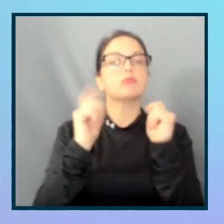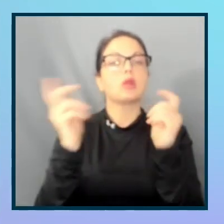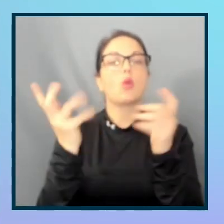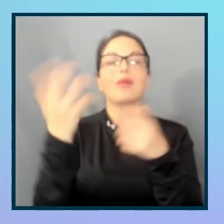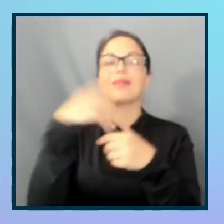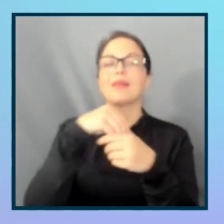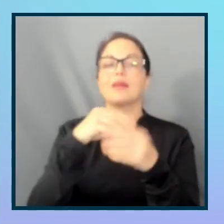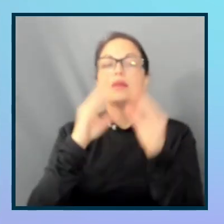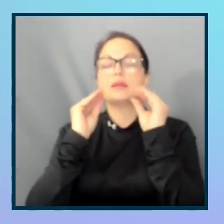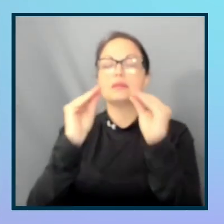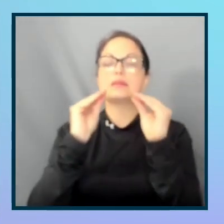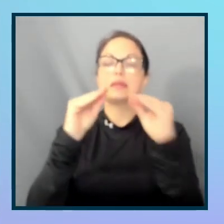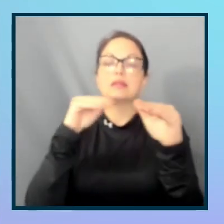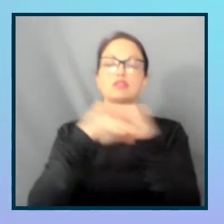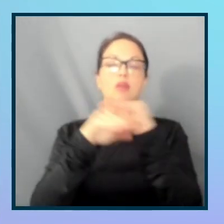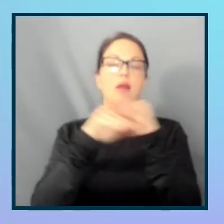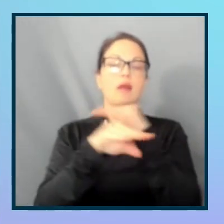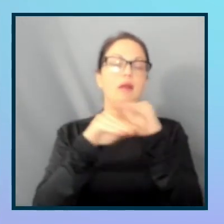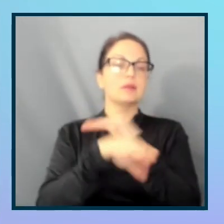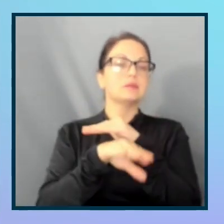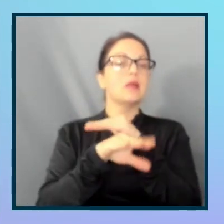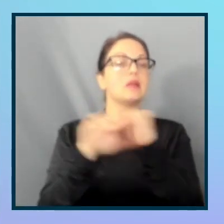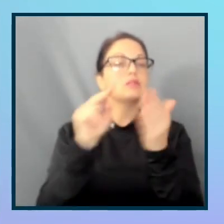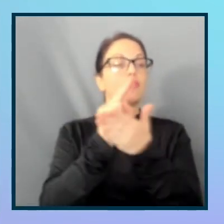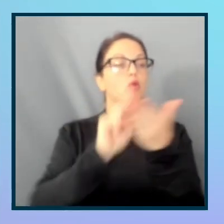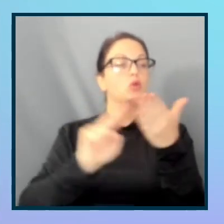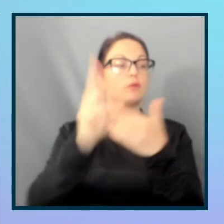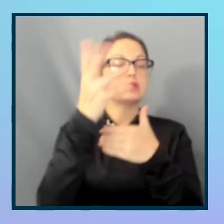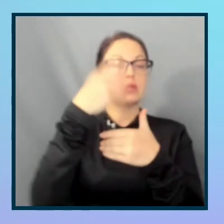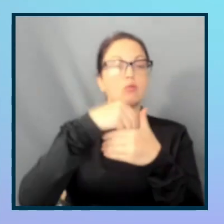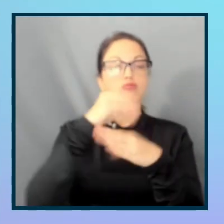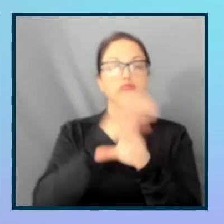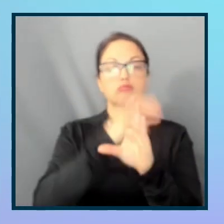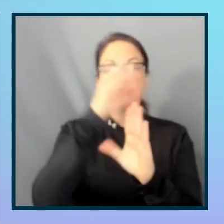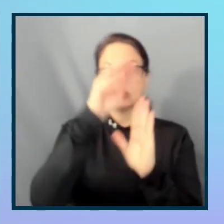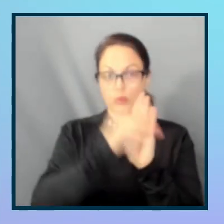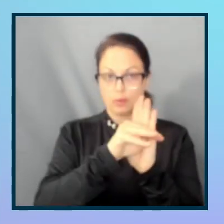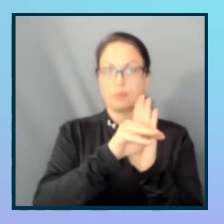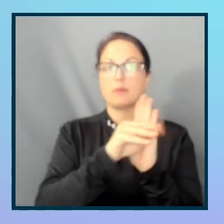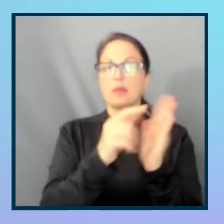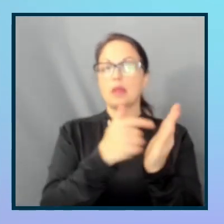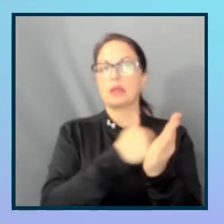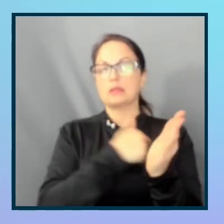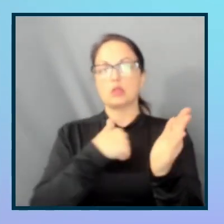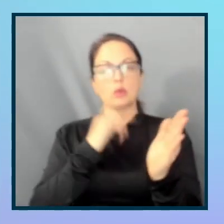for universities to incorporate their curriculum. So we see it as a multi-level thing.